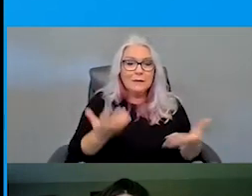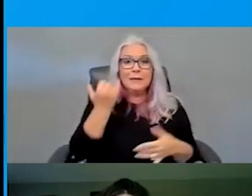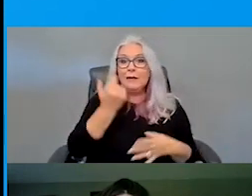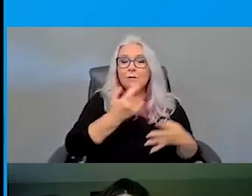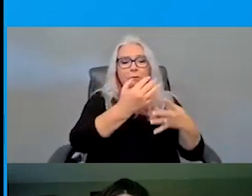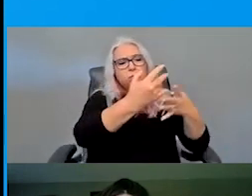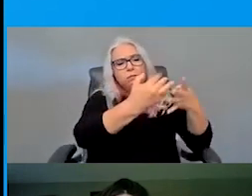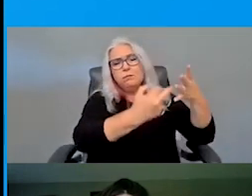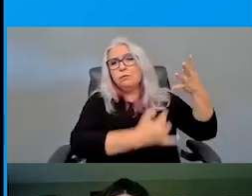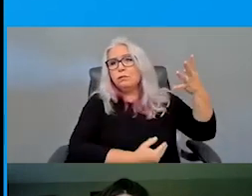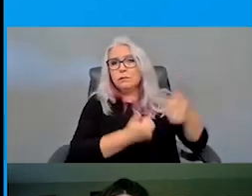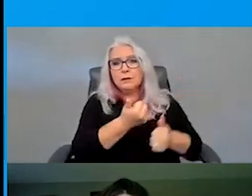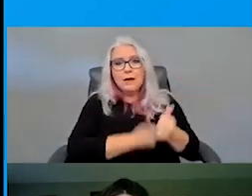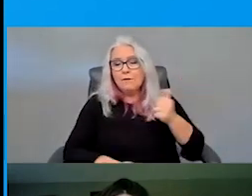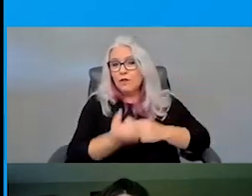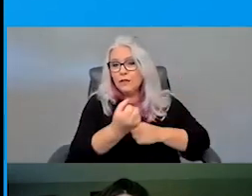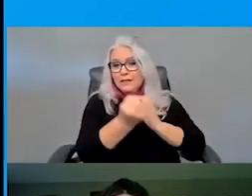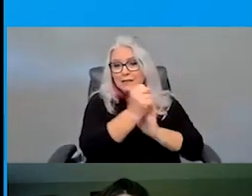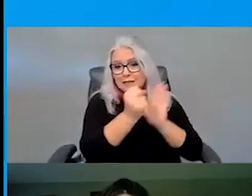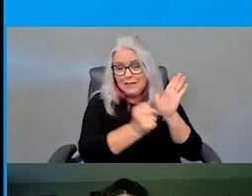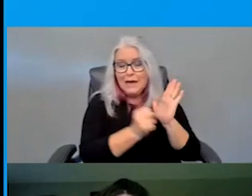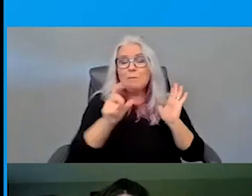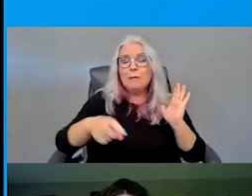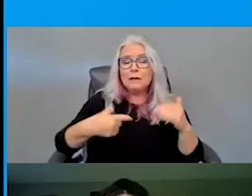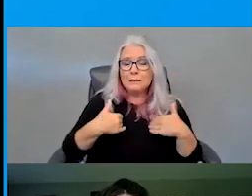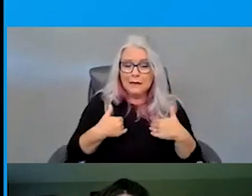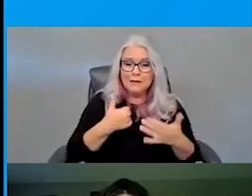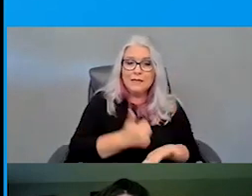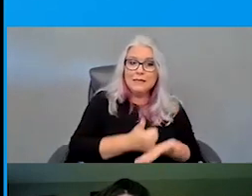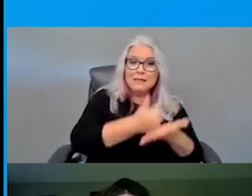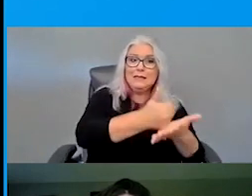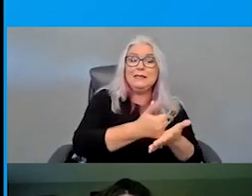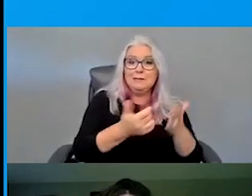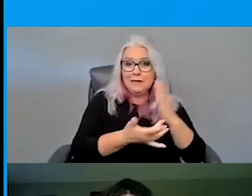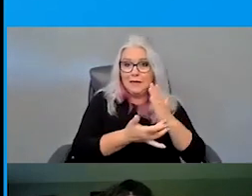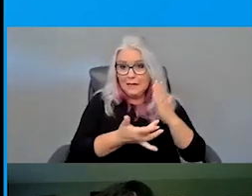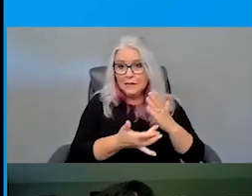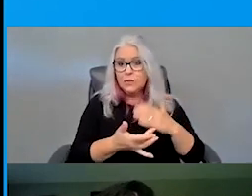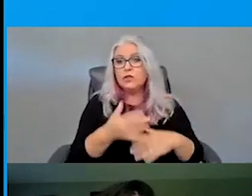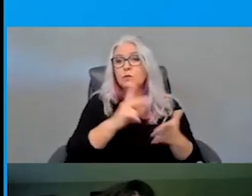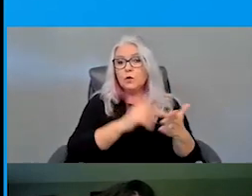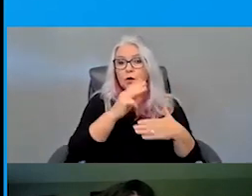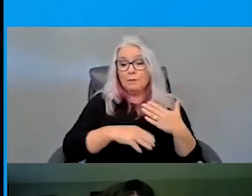by law has to have an assistive technology program. New York State we have the technology related assistance for